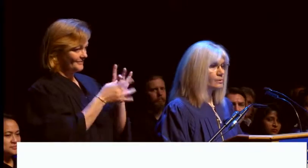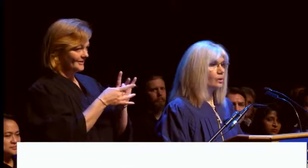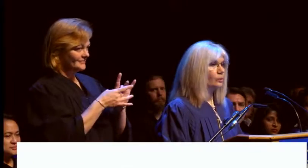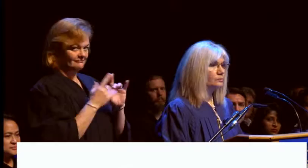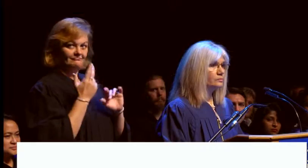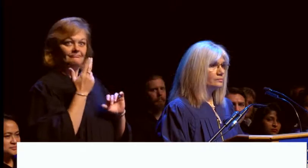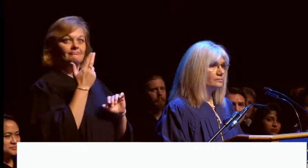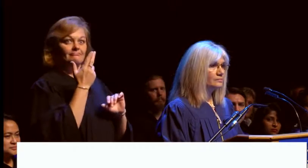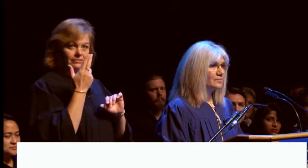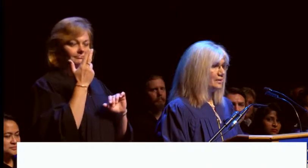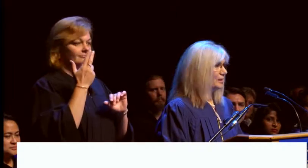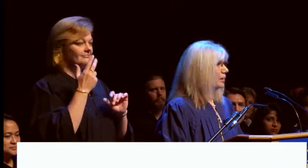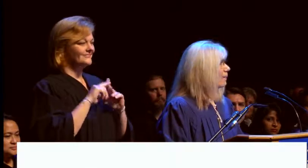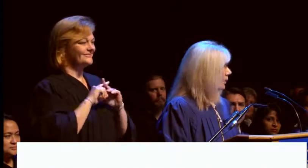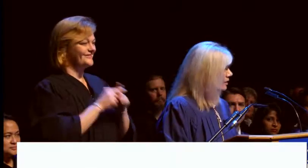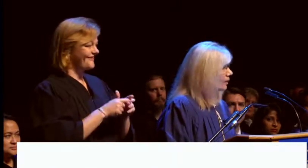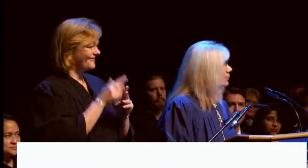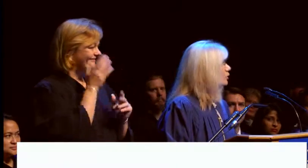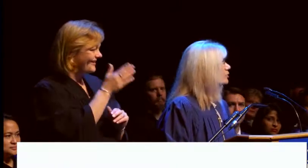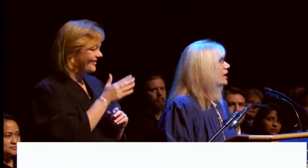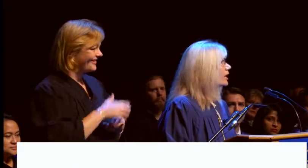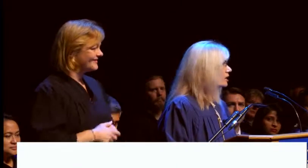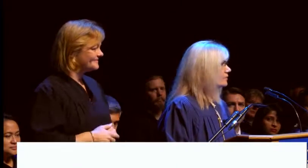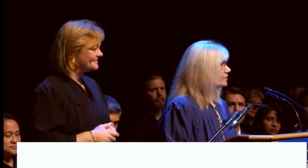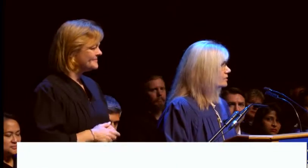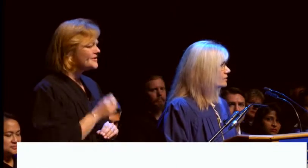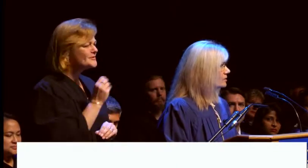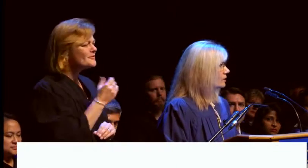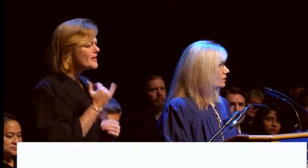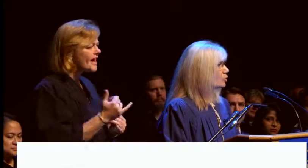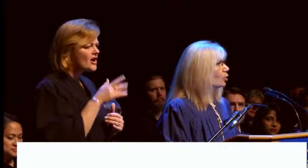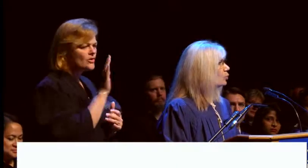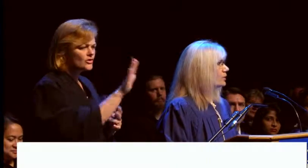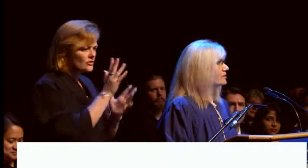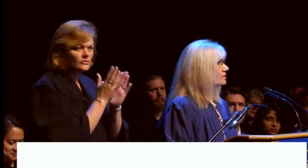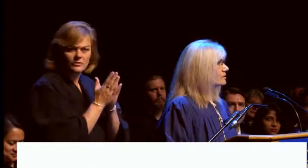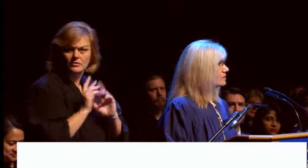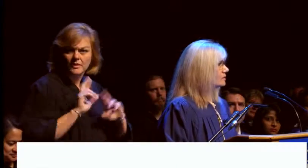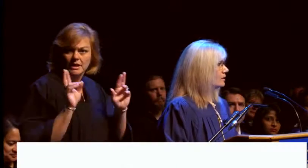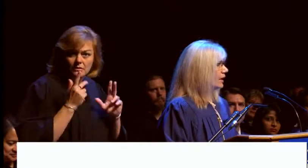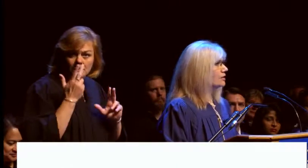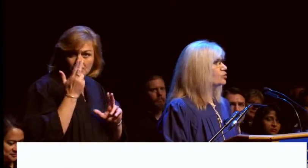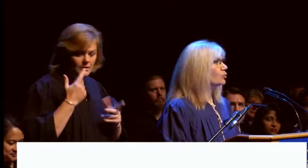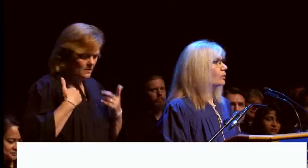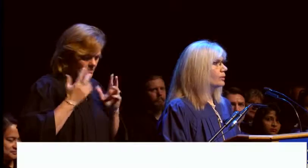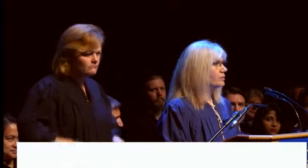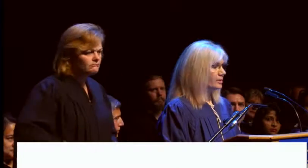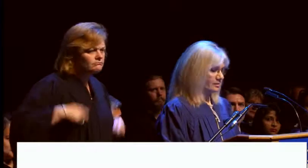SO, PICK UP YOUR KNIVES, YOUR WHISKS AND YOUR ROLLING PINS